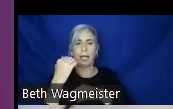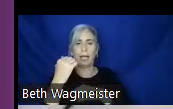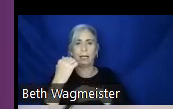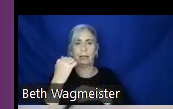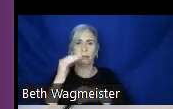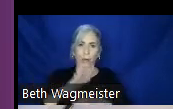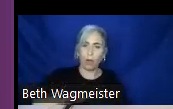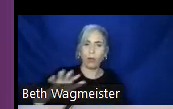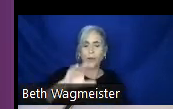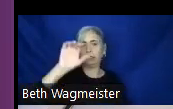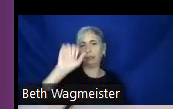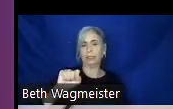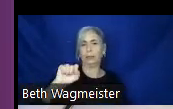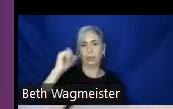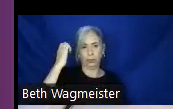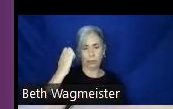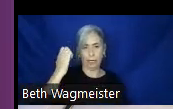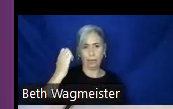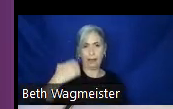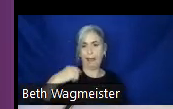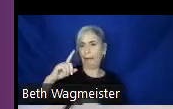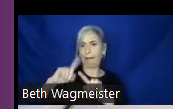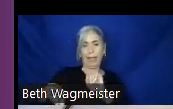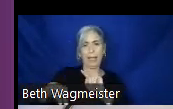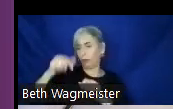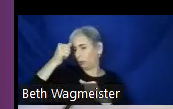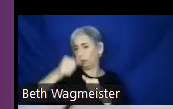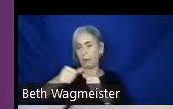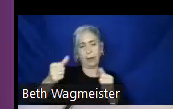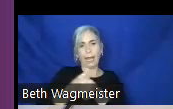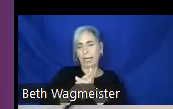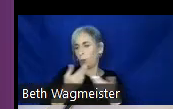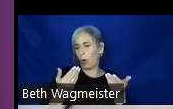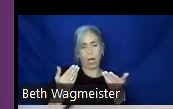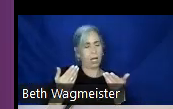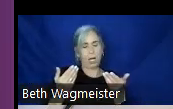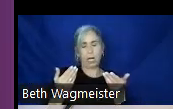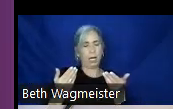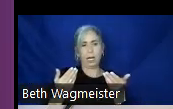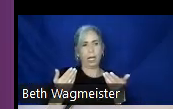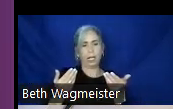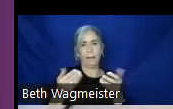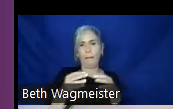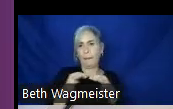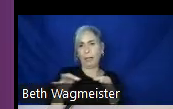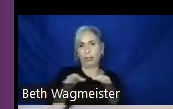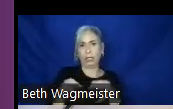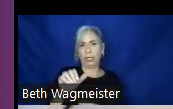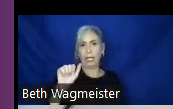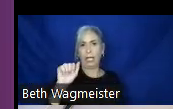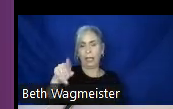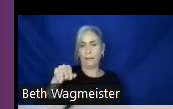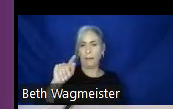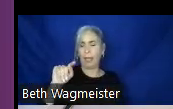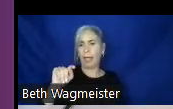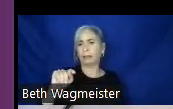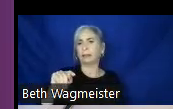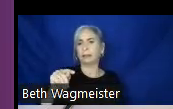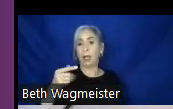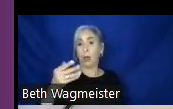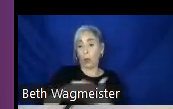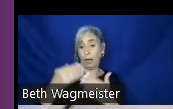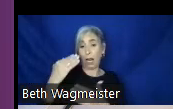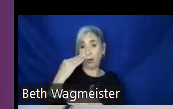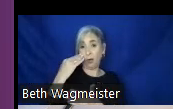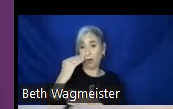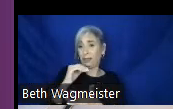other and I can't remember anyone anywhere mentioning ATAG. It is not used in procurement.